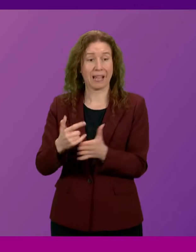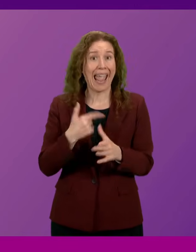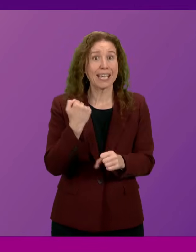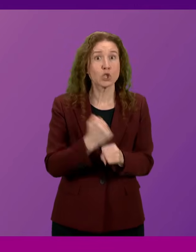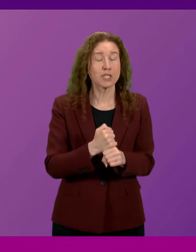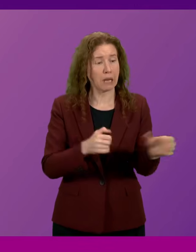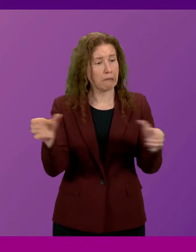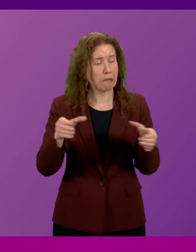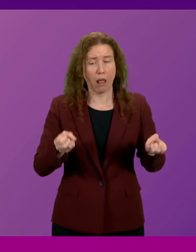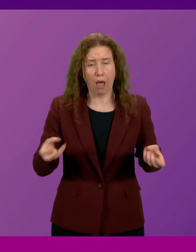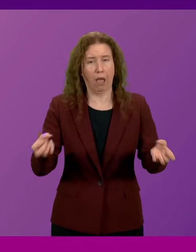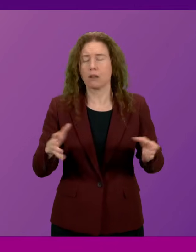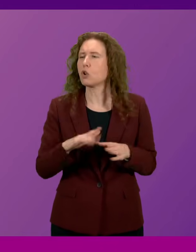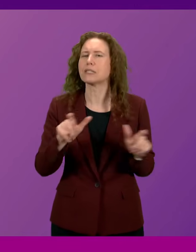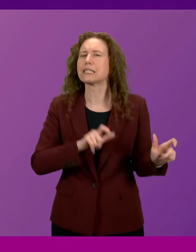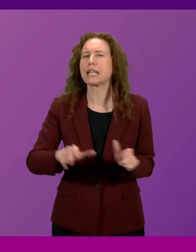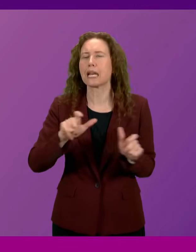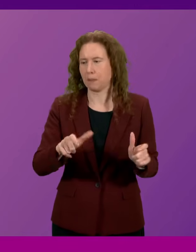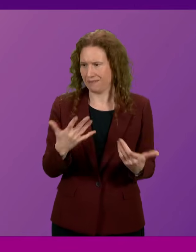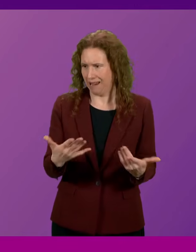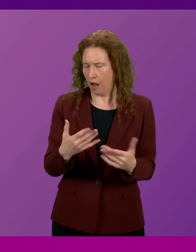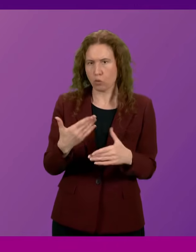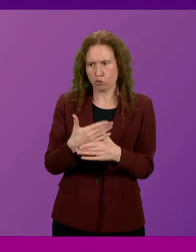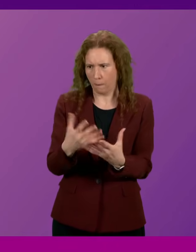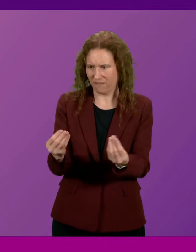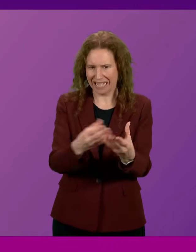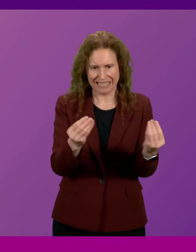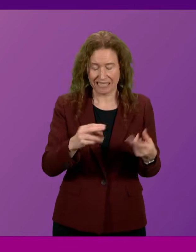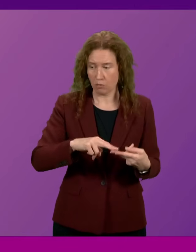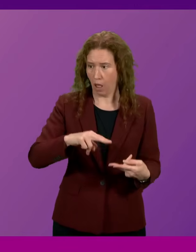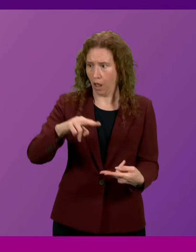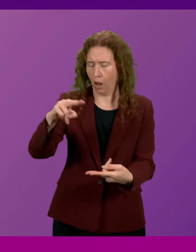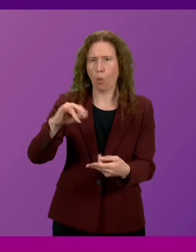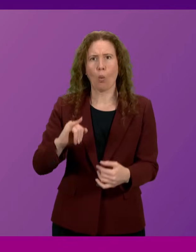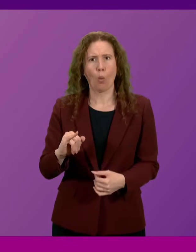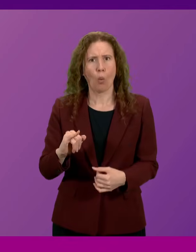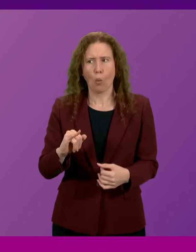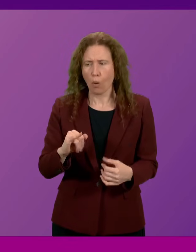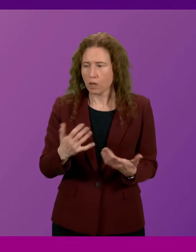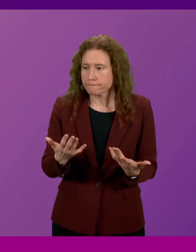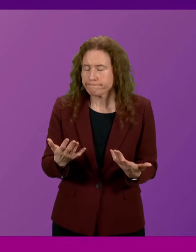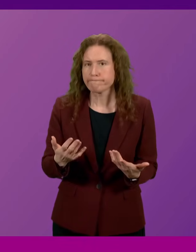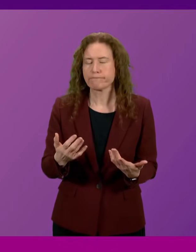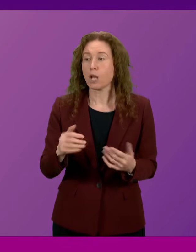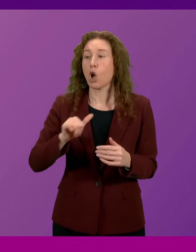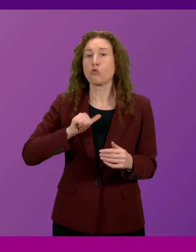is unsustainable, and vacancy rates are rising to alarming levels. In rural areas such as Dumfries